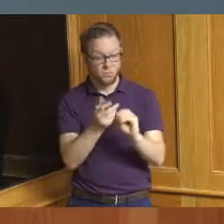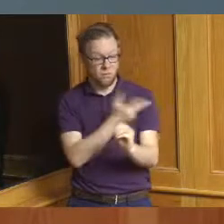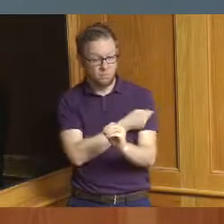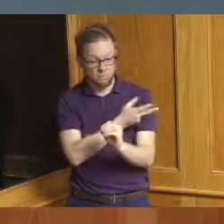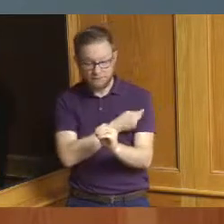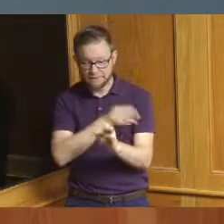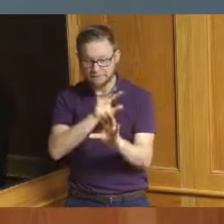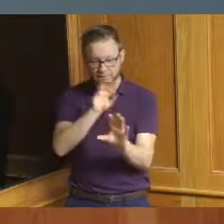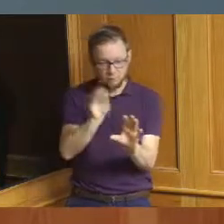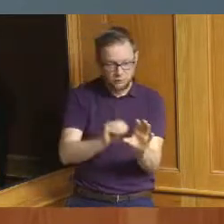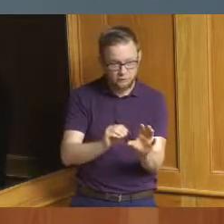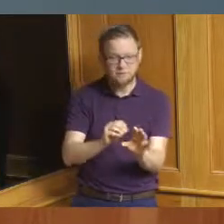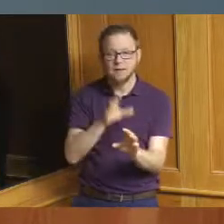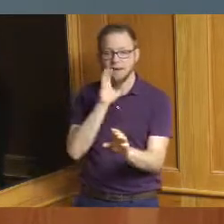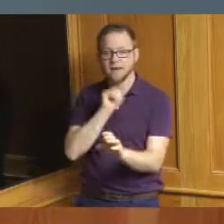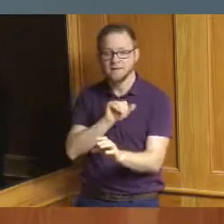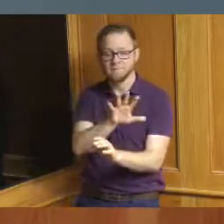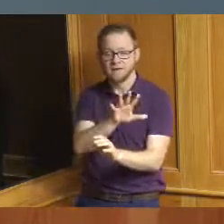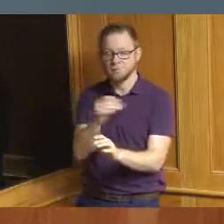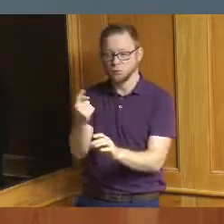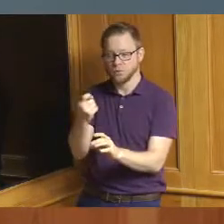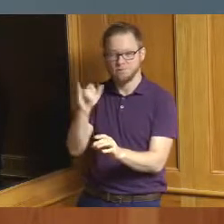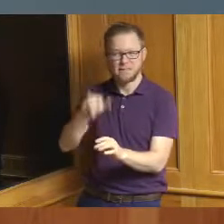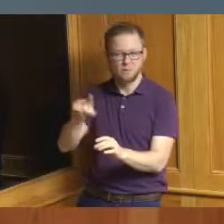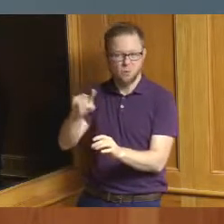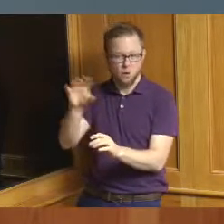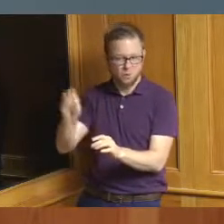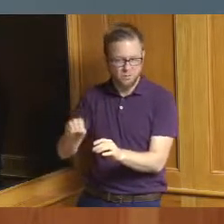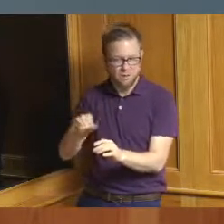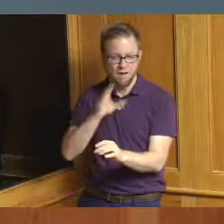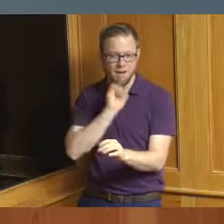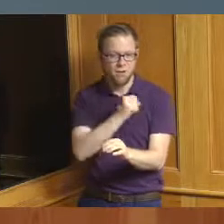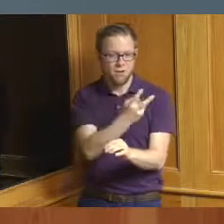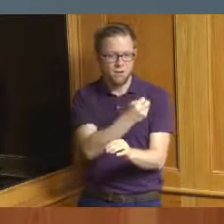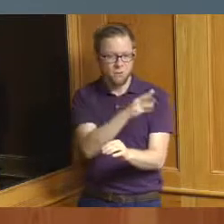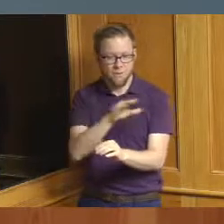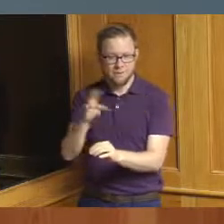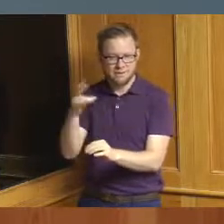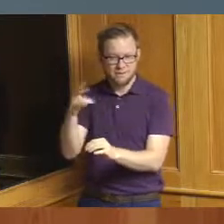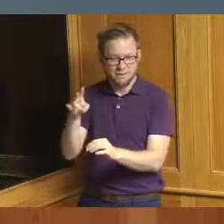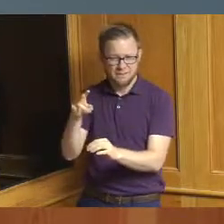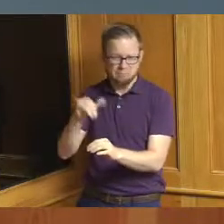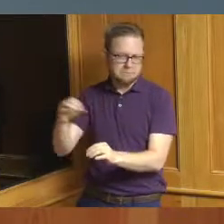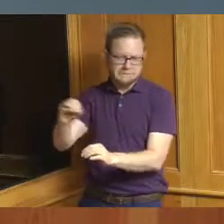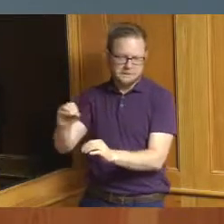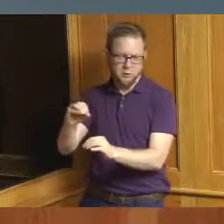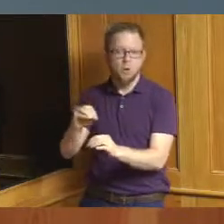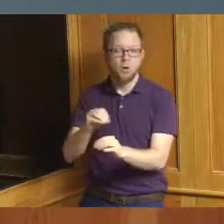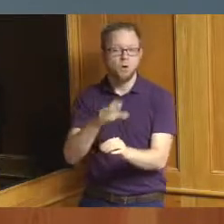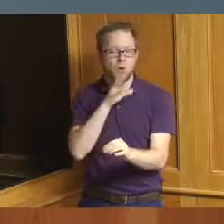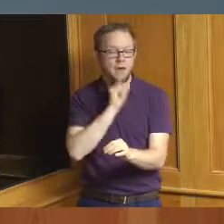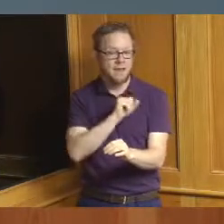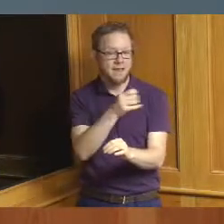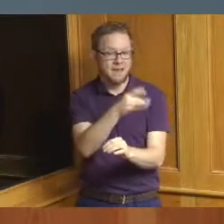five to 11 year olds one percent 12 to 17 year olds 0 18 and 29 year olds 18